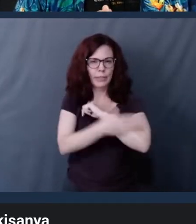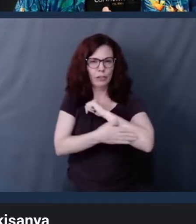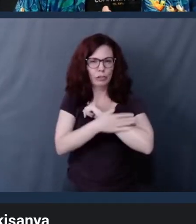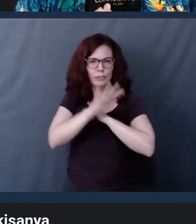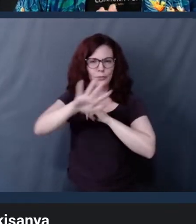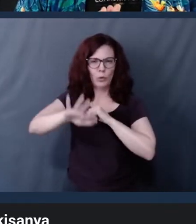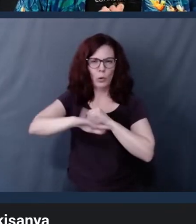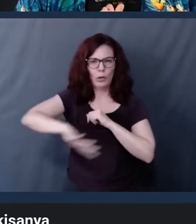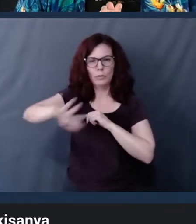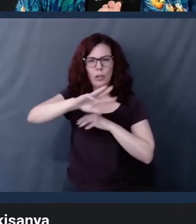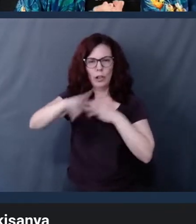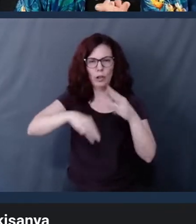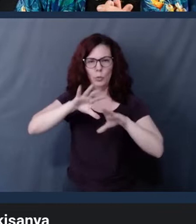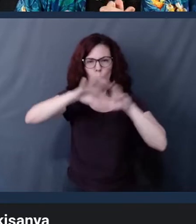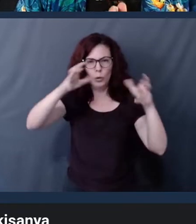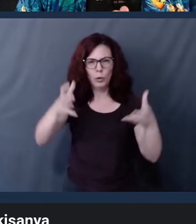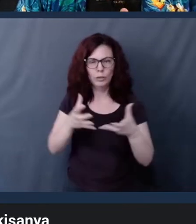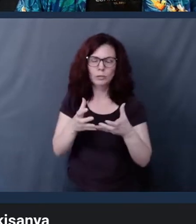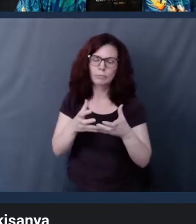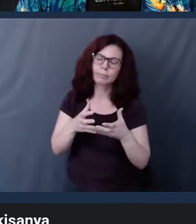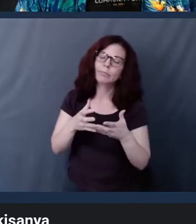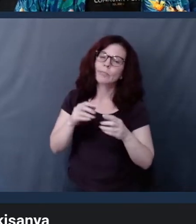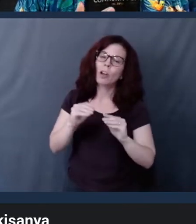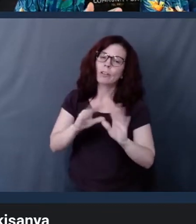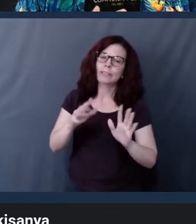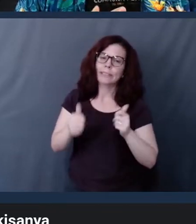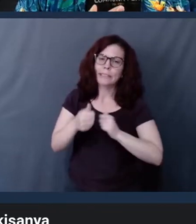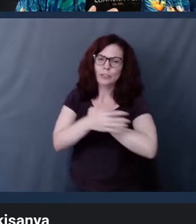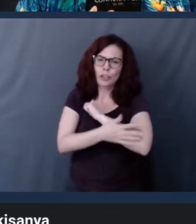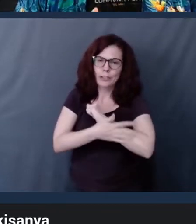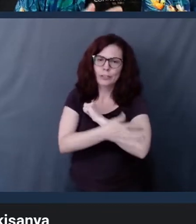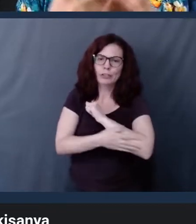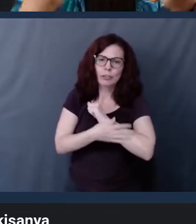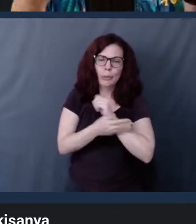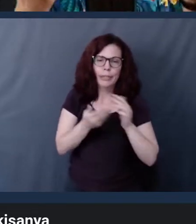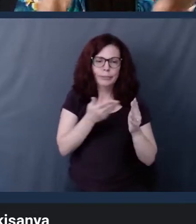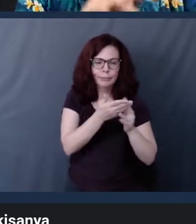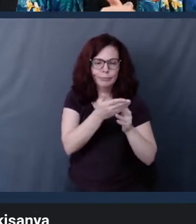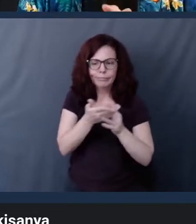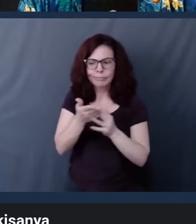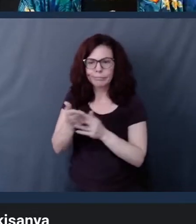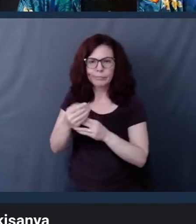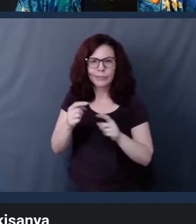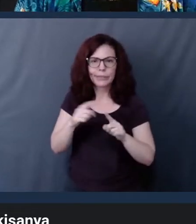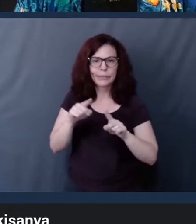Obviously for each of the countries, we have to go through, you know, the certification and compliance guidelines and so on and so forth.